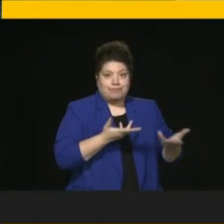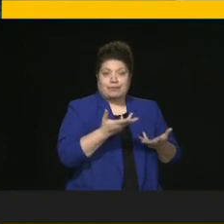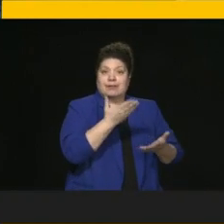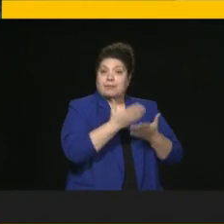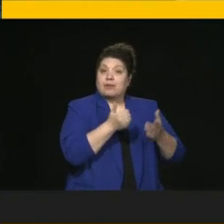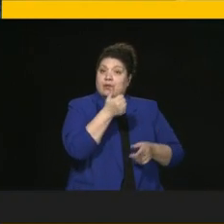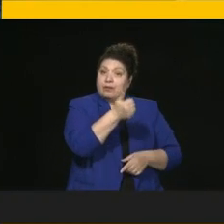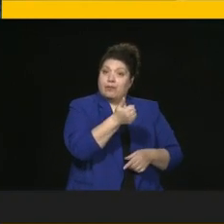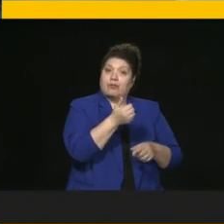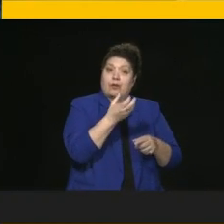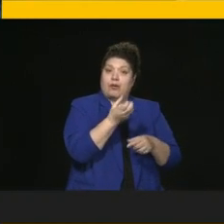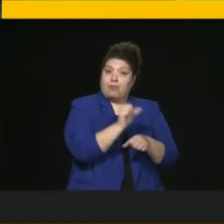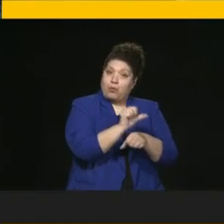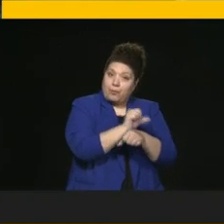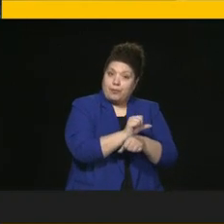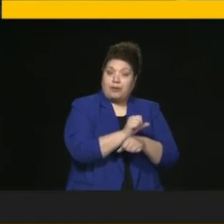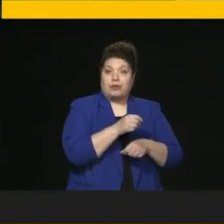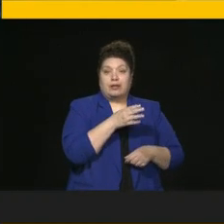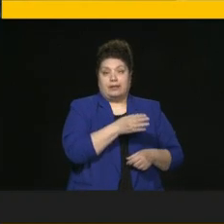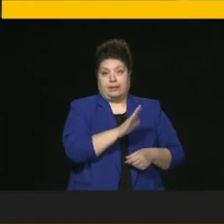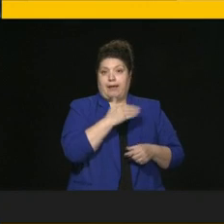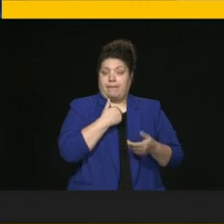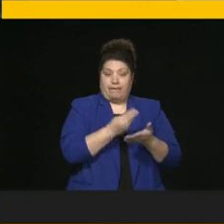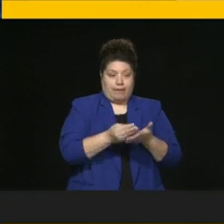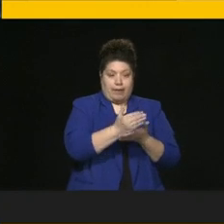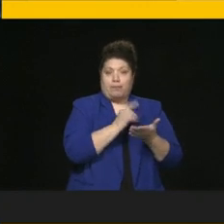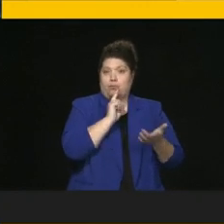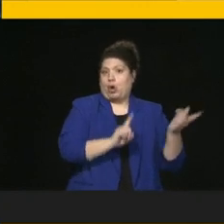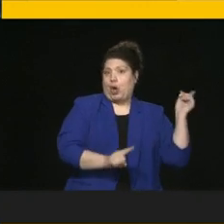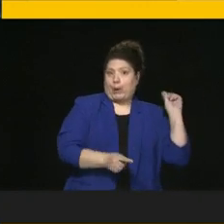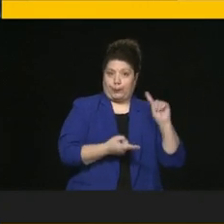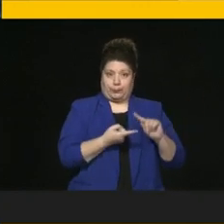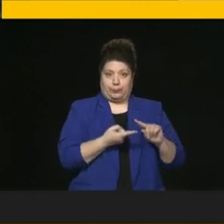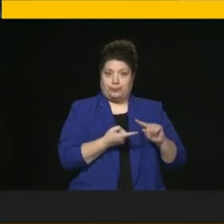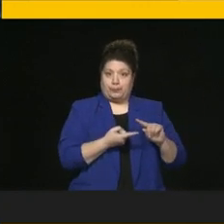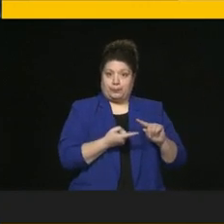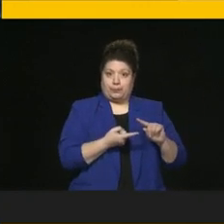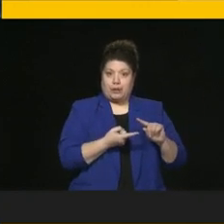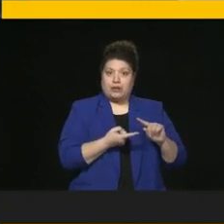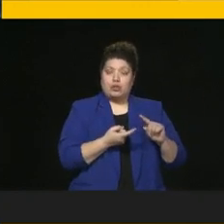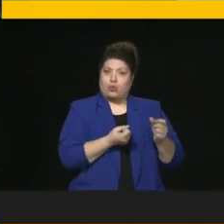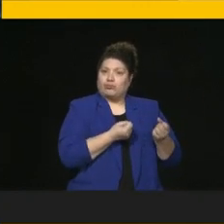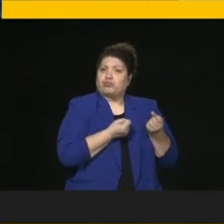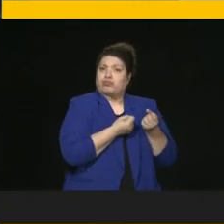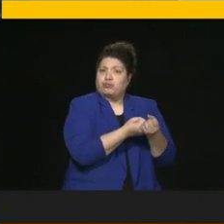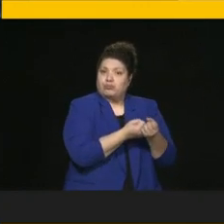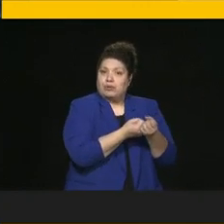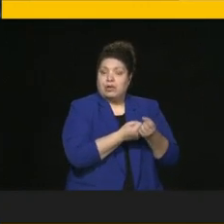SELF-EMPLOYED WORKERS AND THOSE WHO HAVE SEEN THEIR INCOME